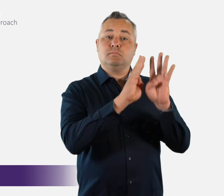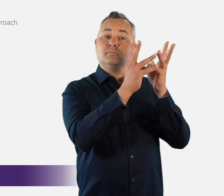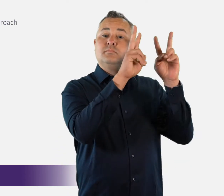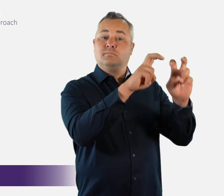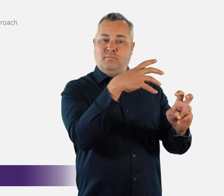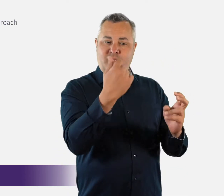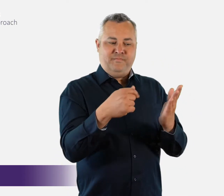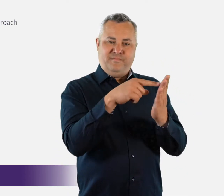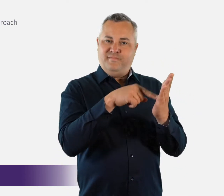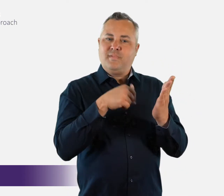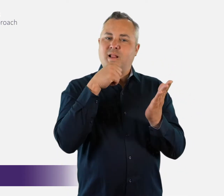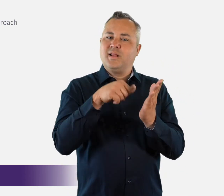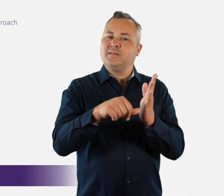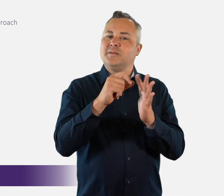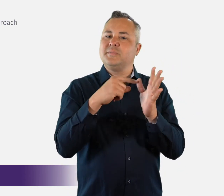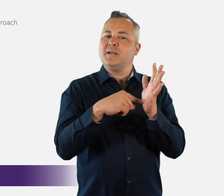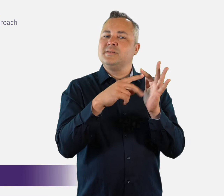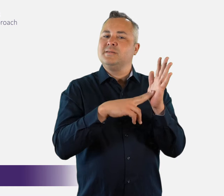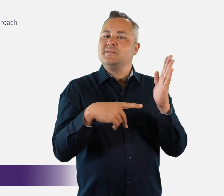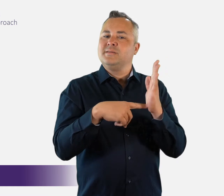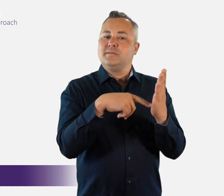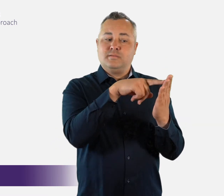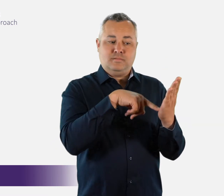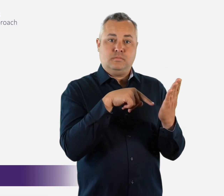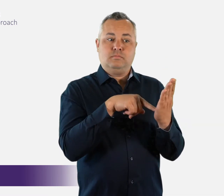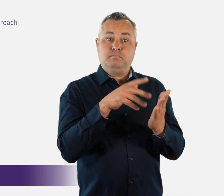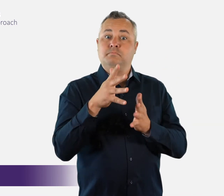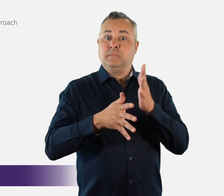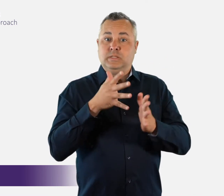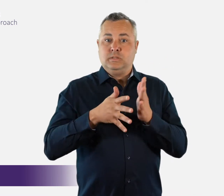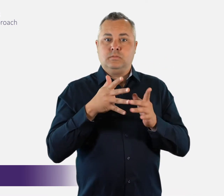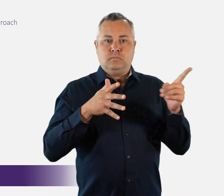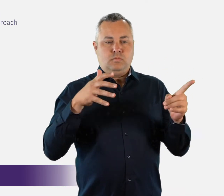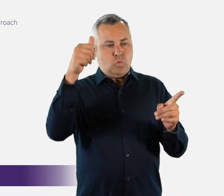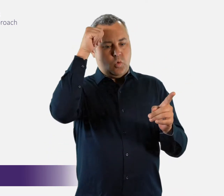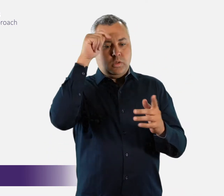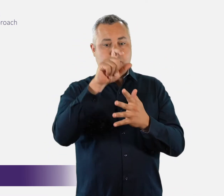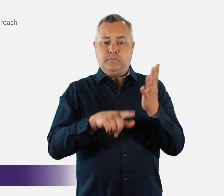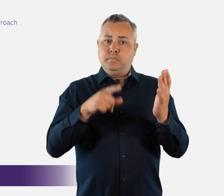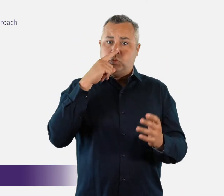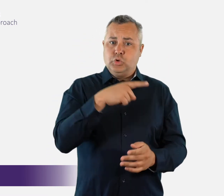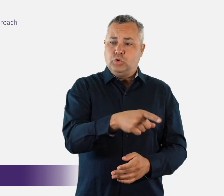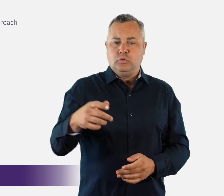The Letters Patent establishing the Royal Commission recognise that people with disability -